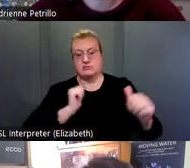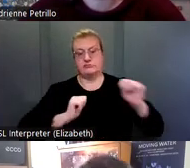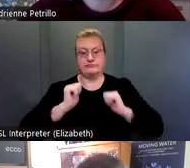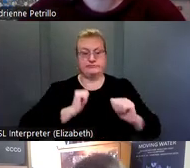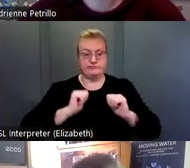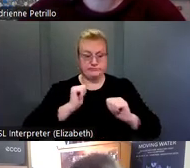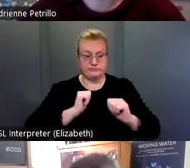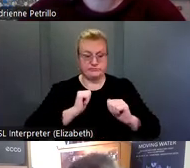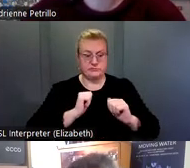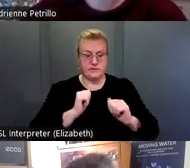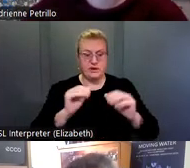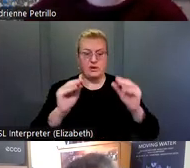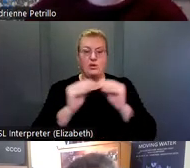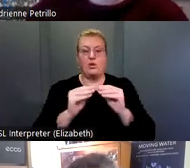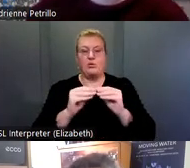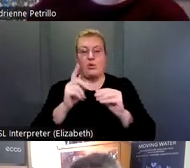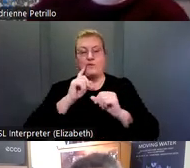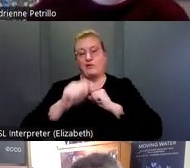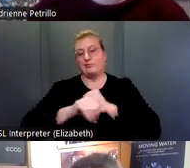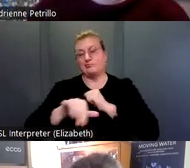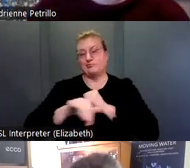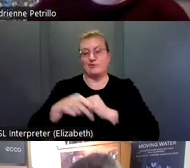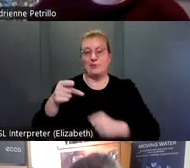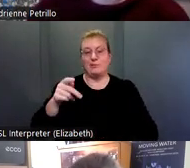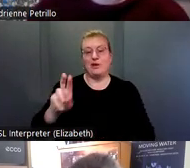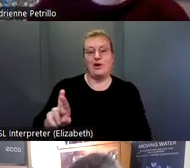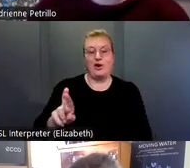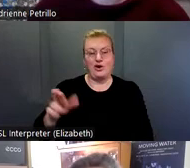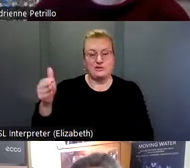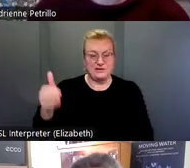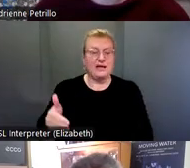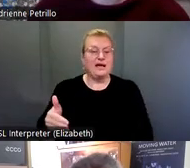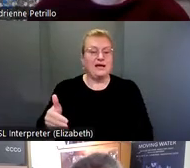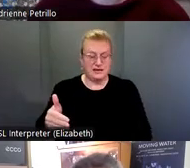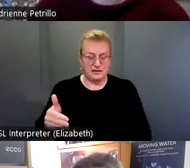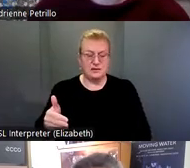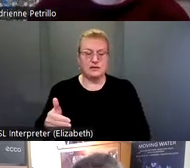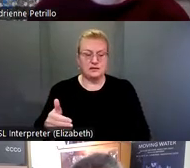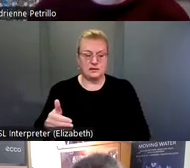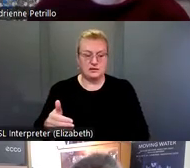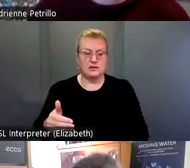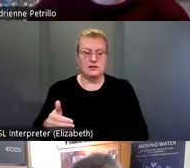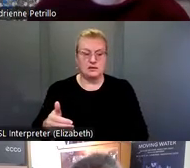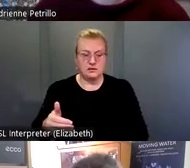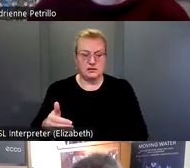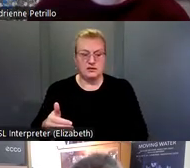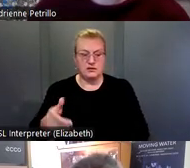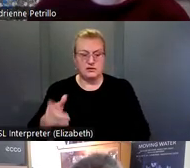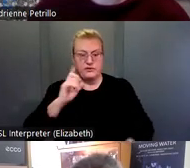is more a PR side of the organization, of the university, bringing in,